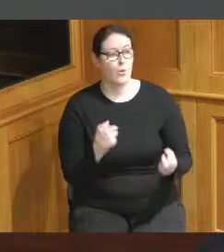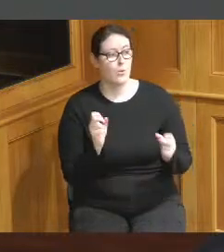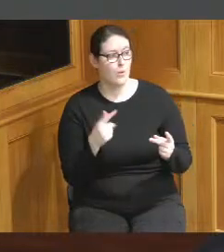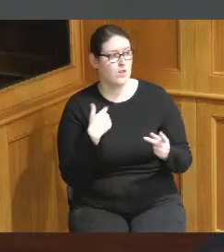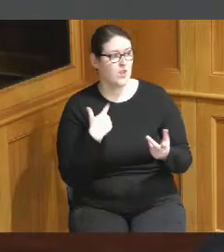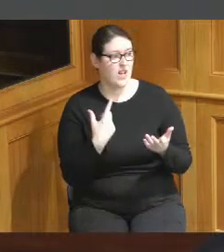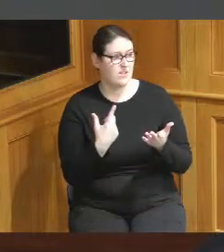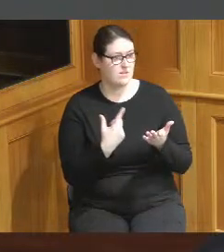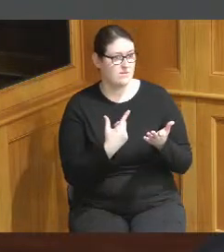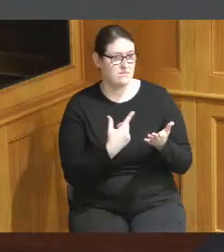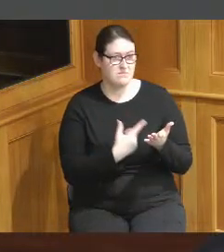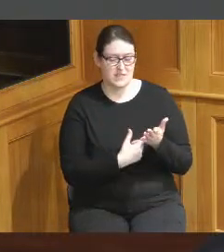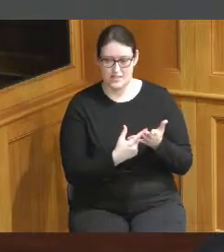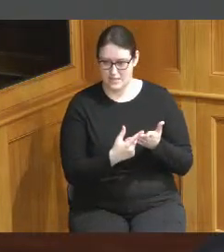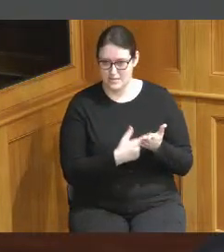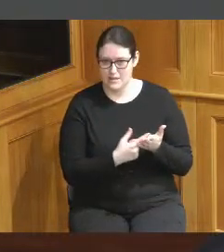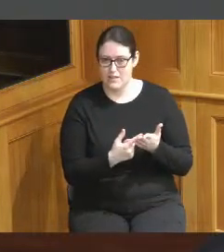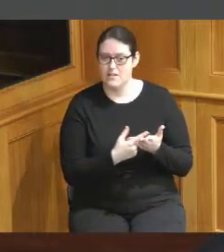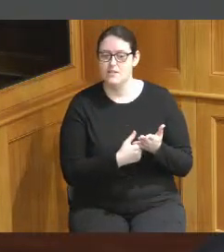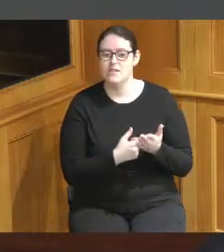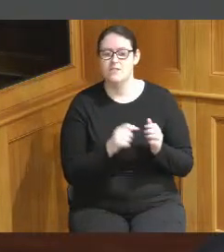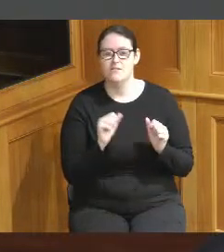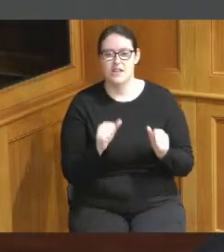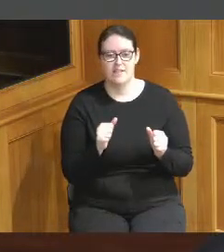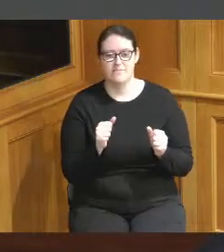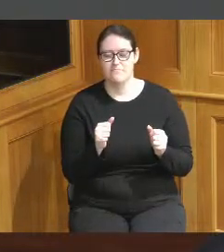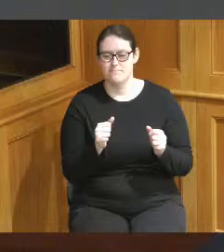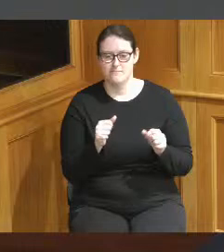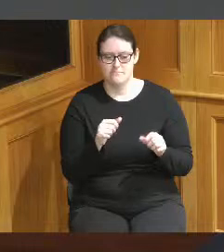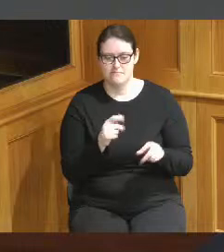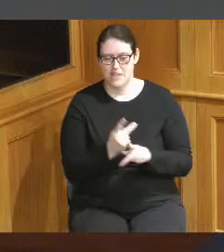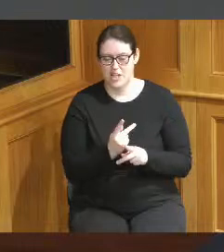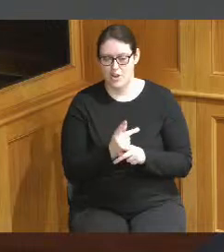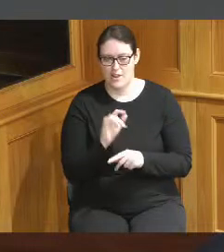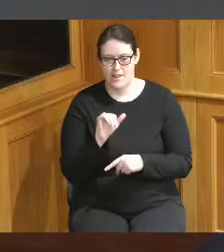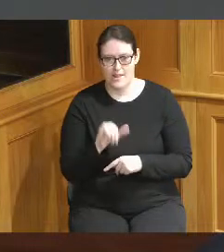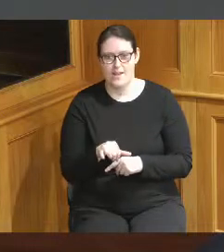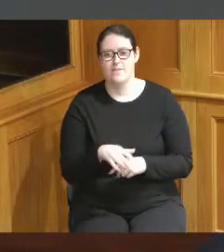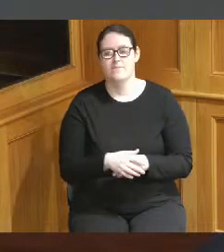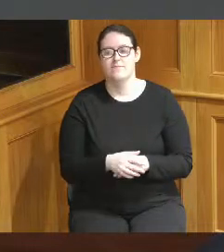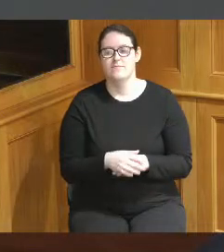I call it for people with disabilities because we have these free concerts in the park and those